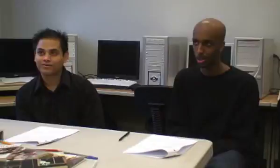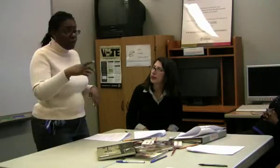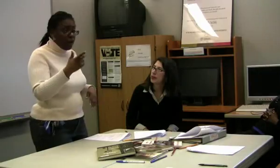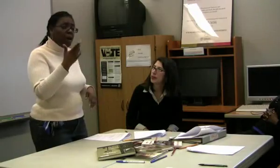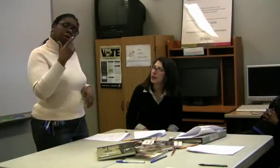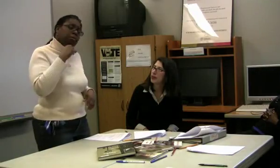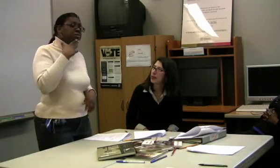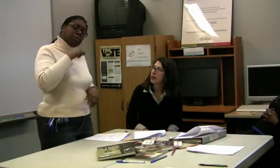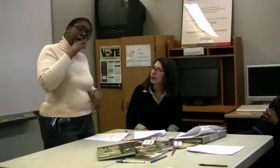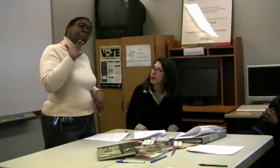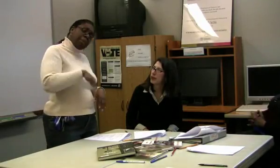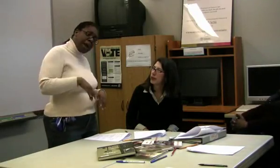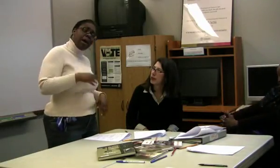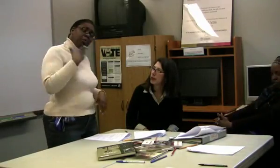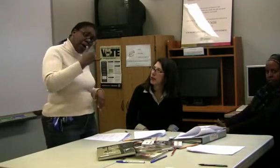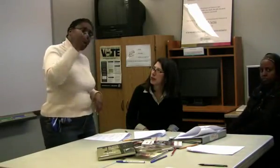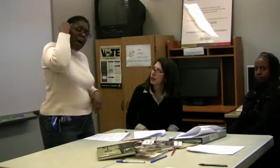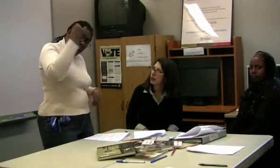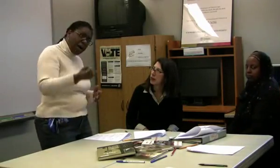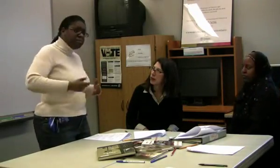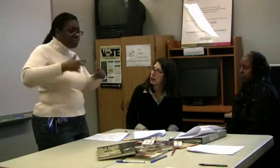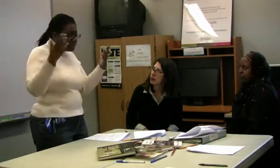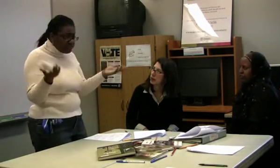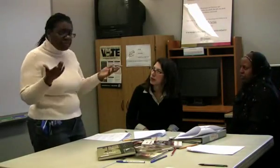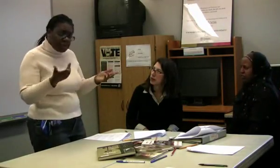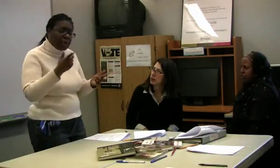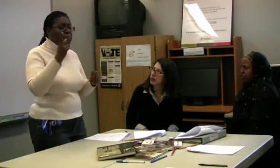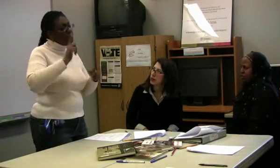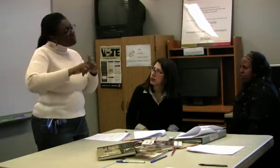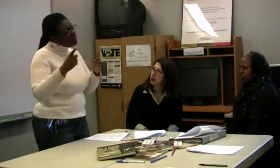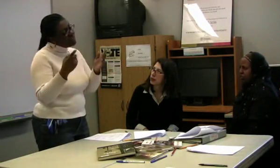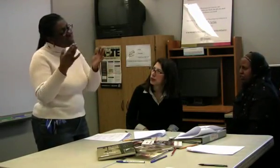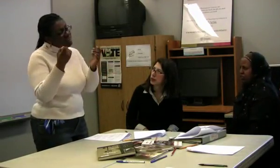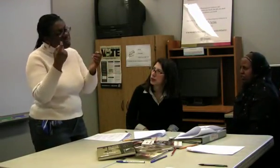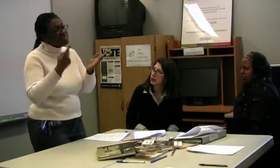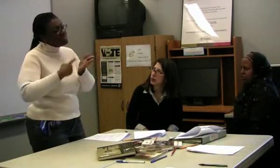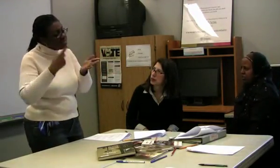Good idea, but sometimes you may